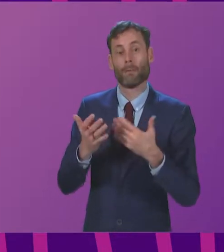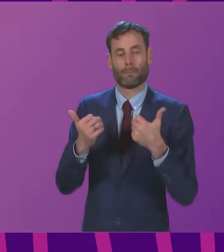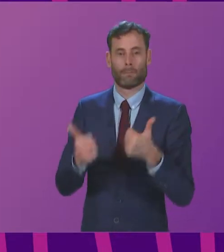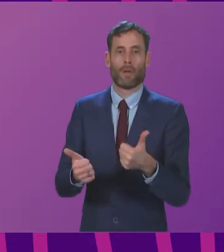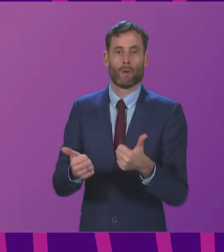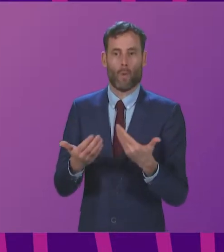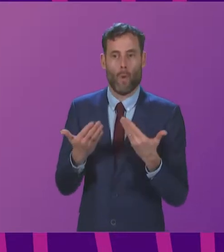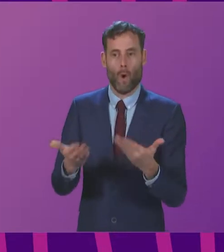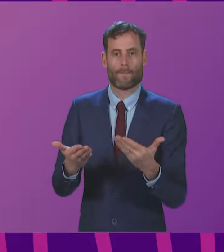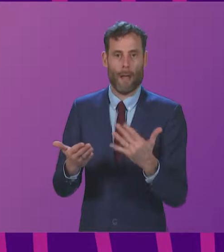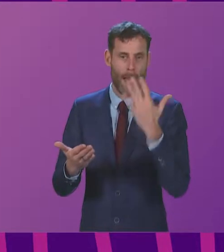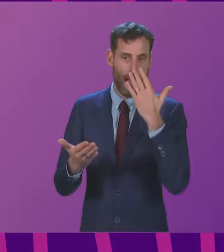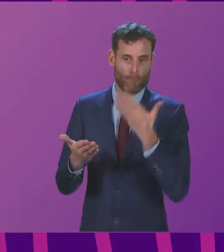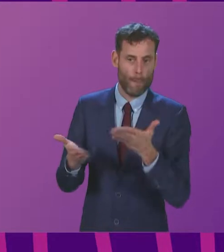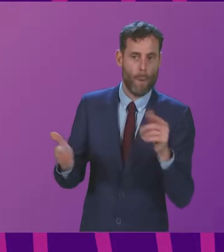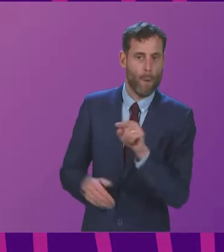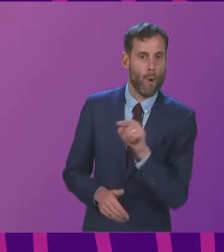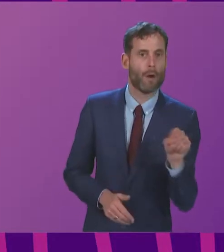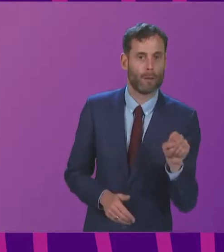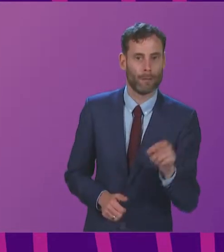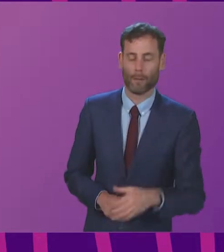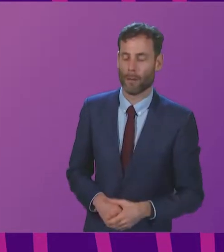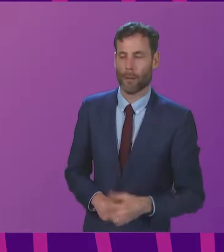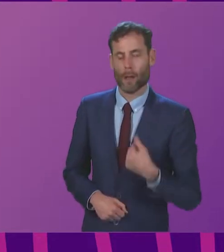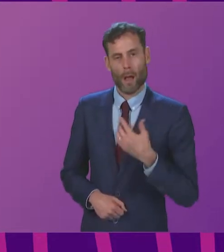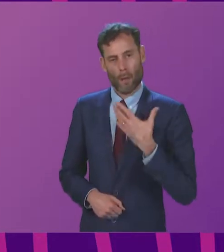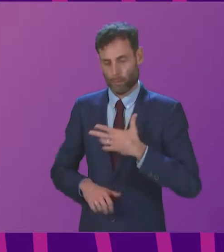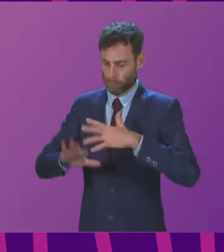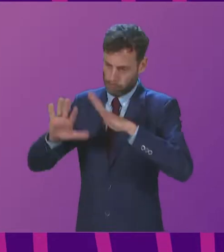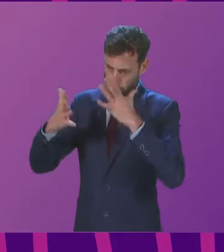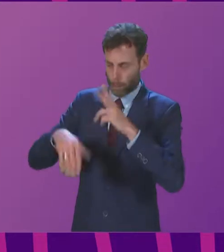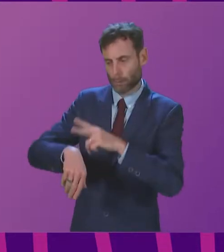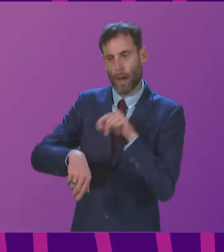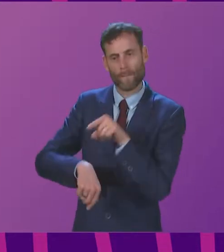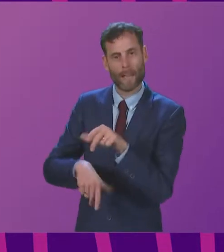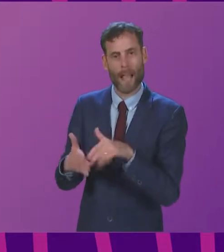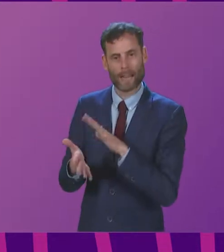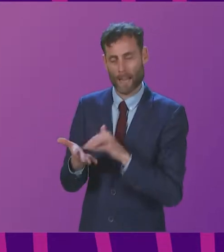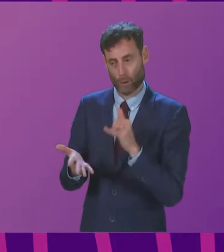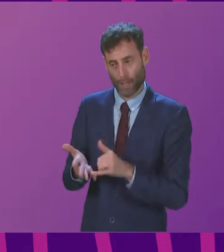I thank all the fantastic front-line staff who helped to make that roll-out a success.